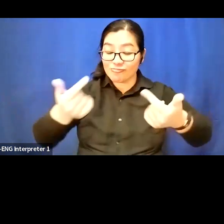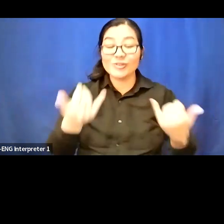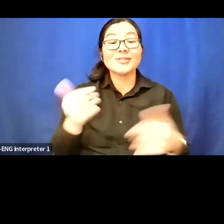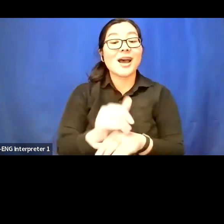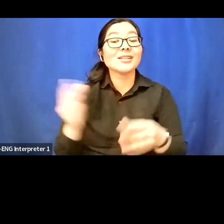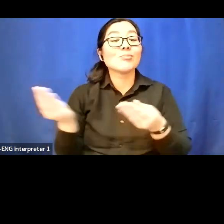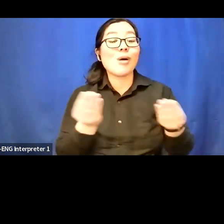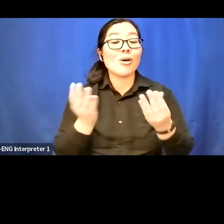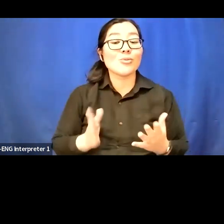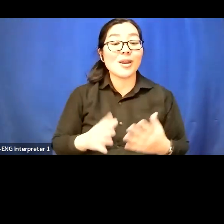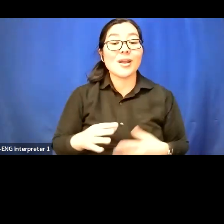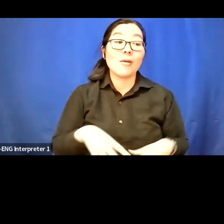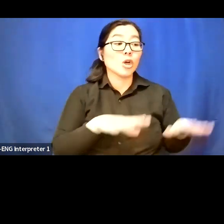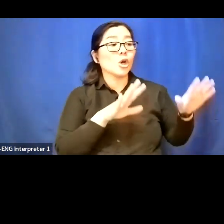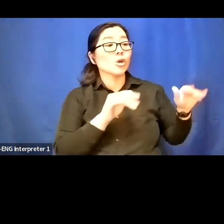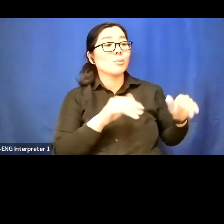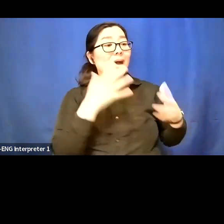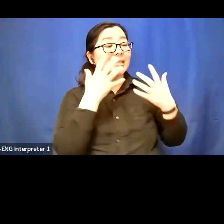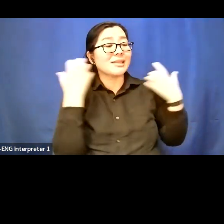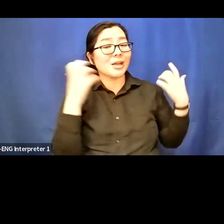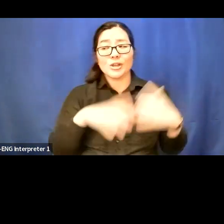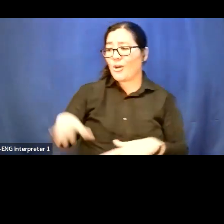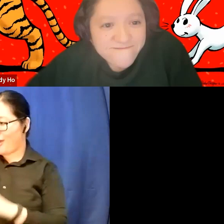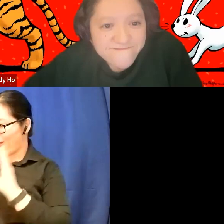of Goodbye Tiger, Hello Rabbit, Shaina Ghuraya.